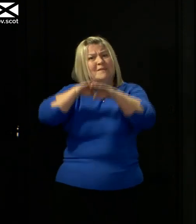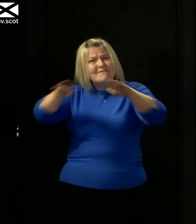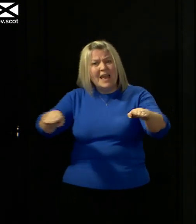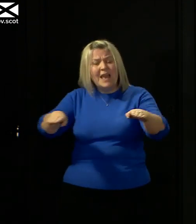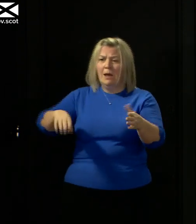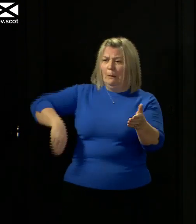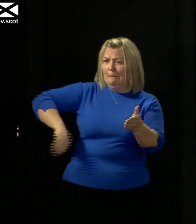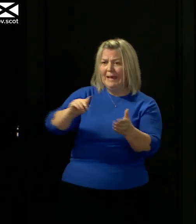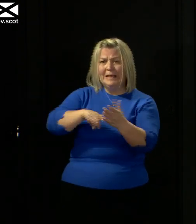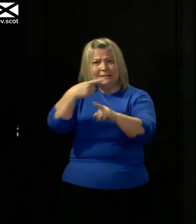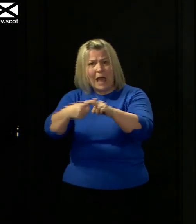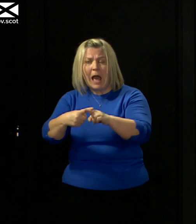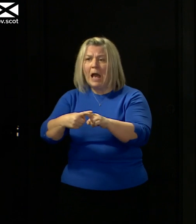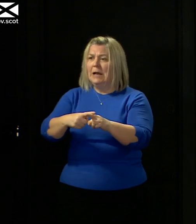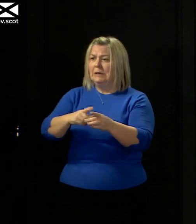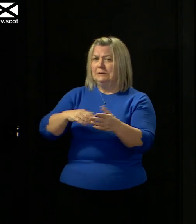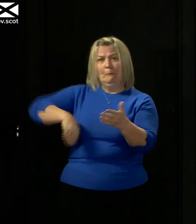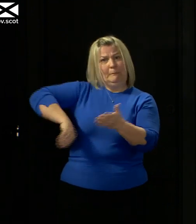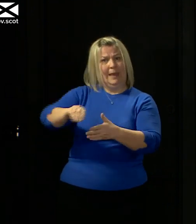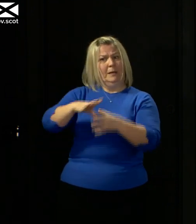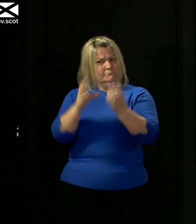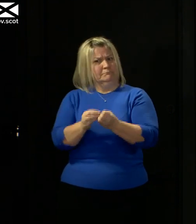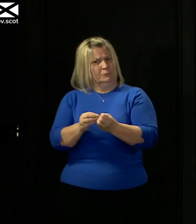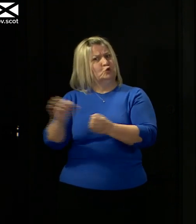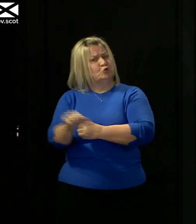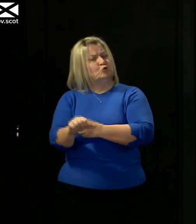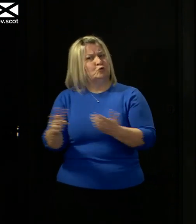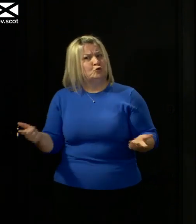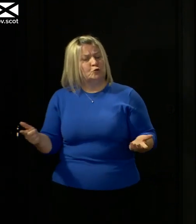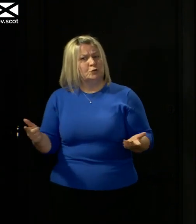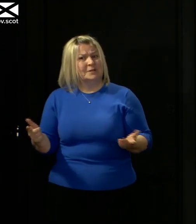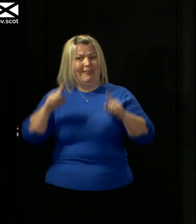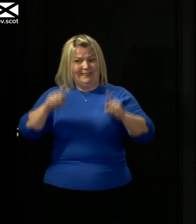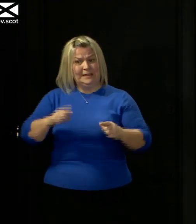if anything at this experience right knows showing is the importance of that